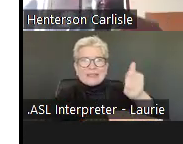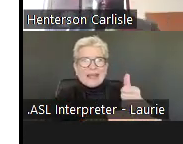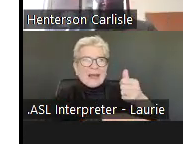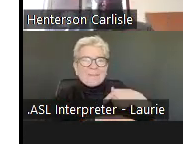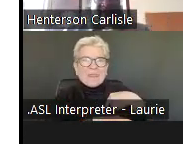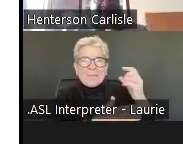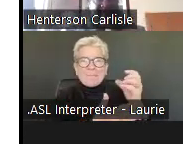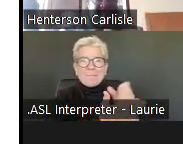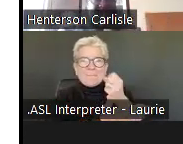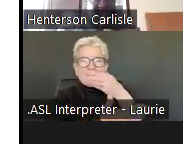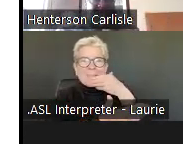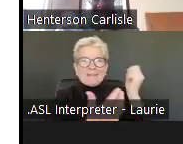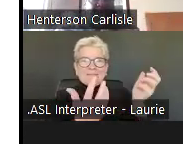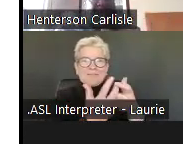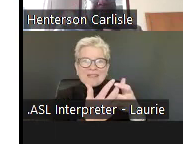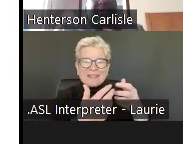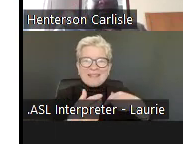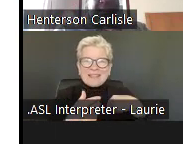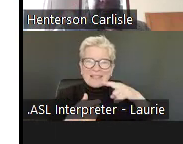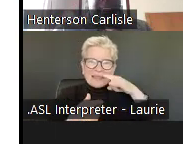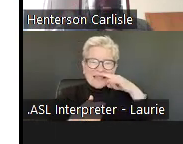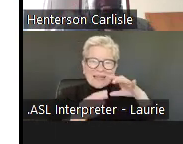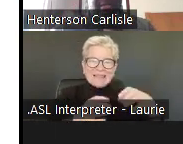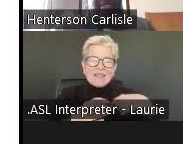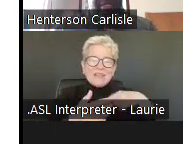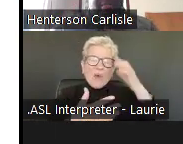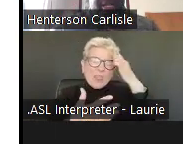about the orientation, thinking about parent engagement, thinking about summer